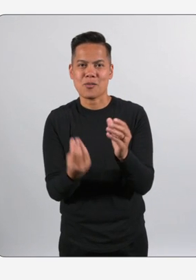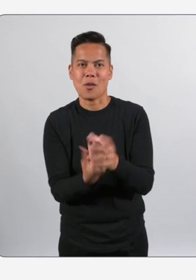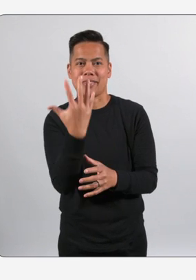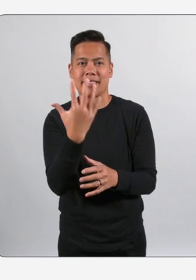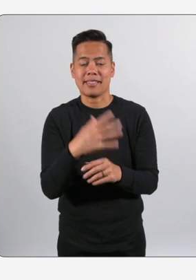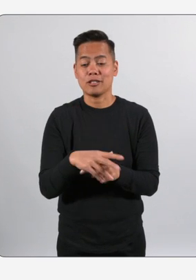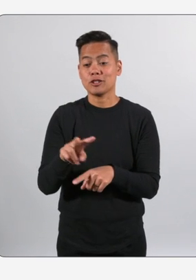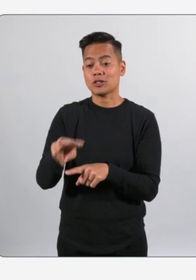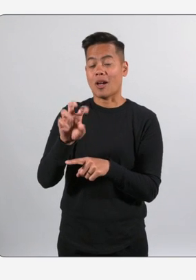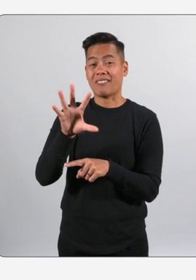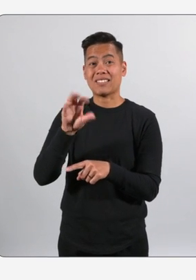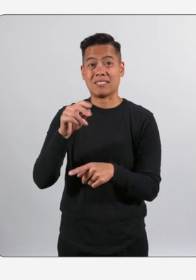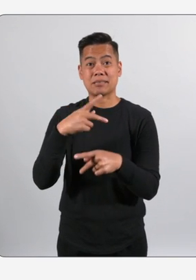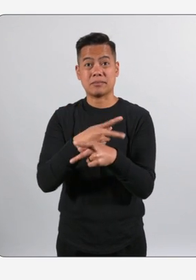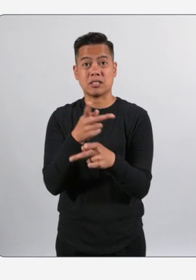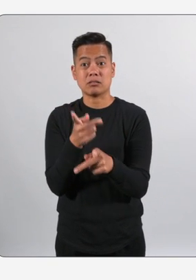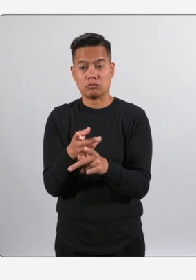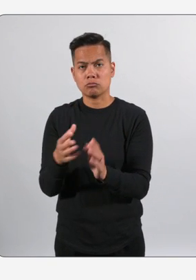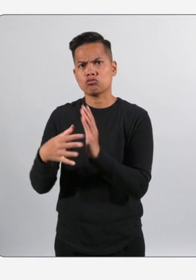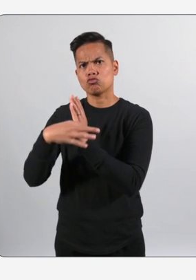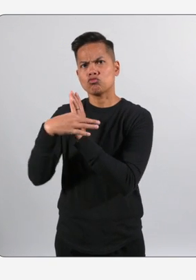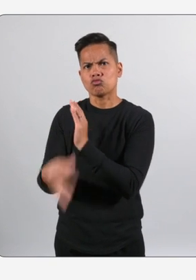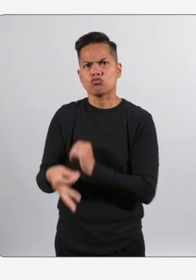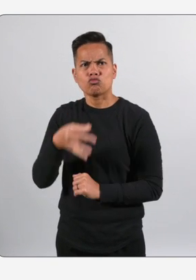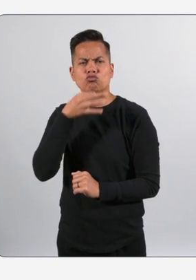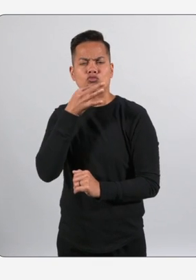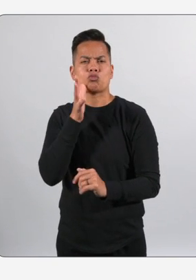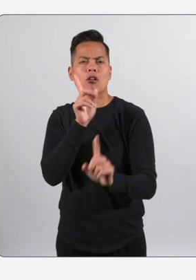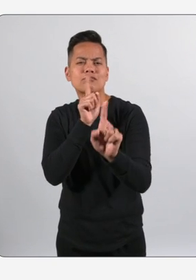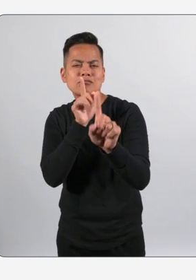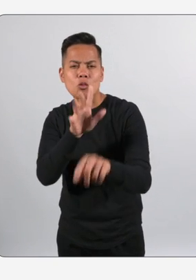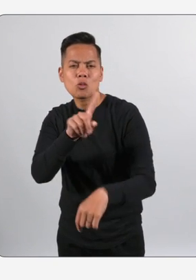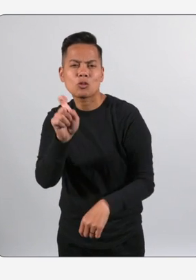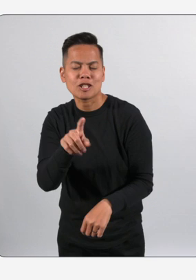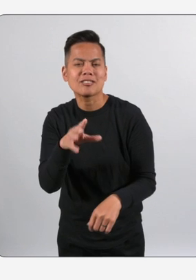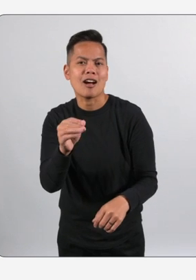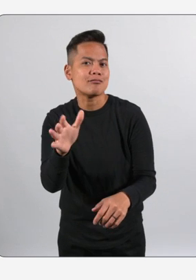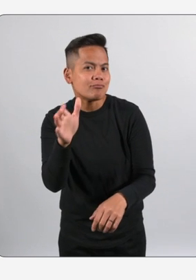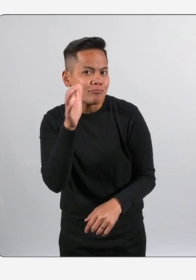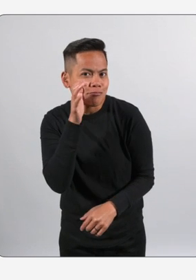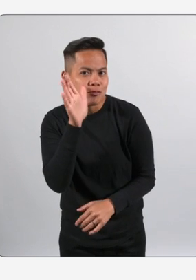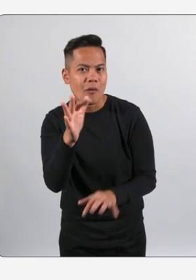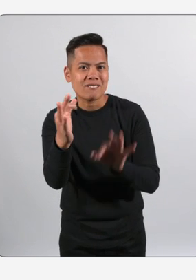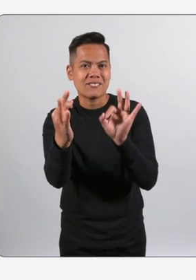250 product experts are here to answer your questions and take your feedback! We are hosting more than 100